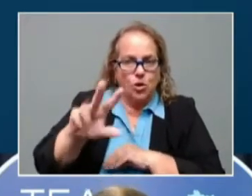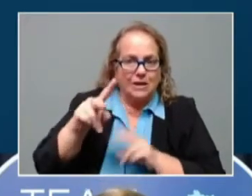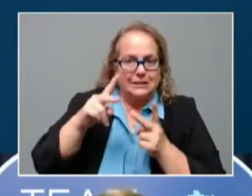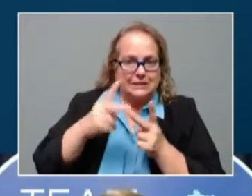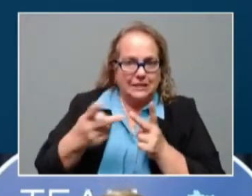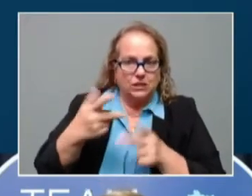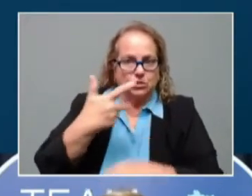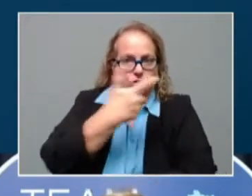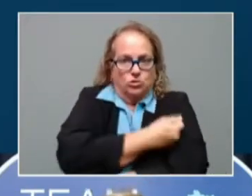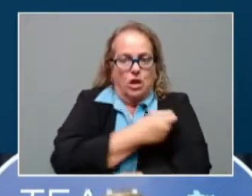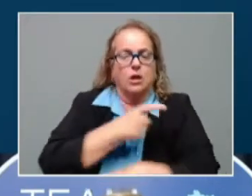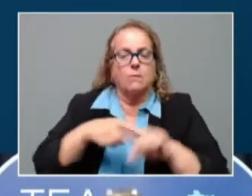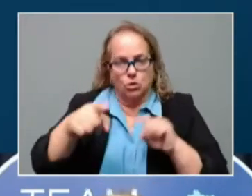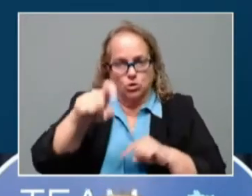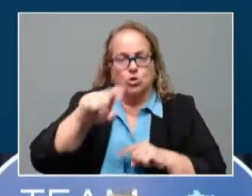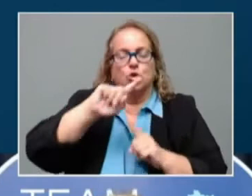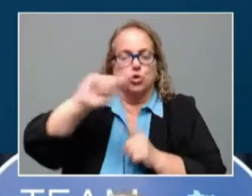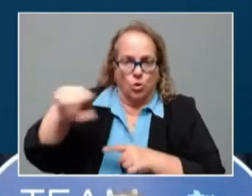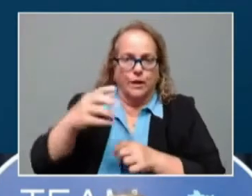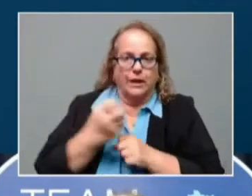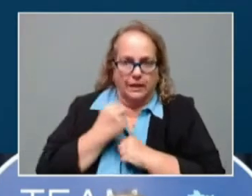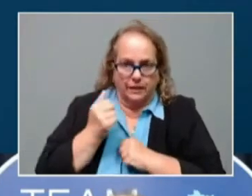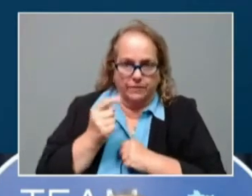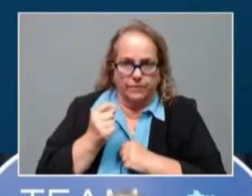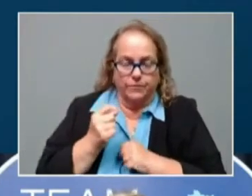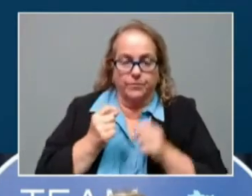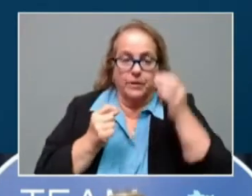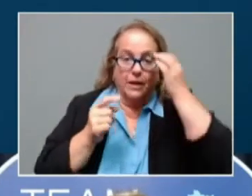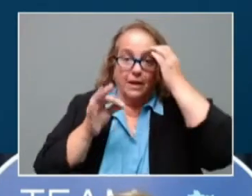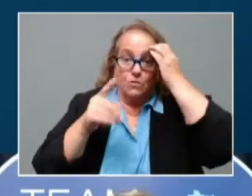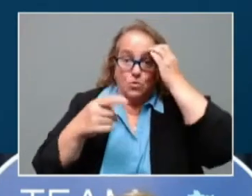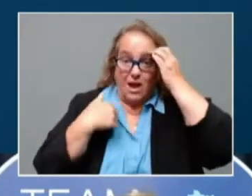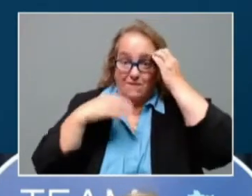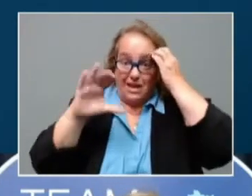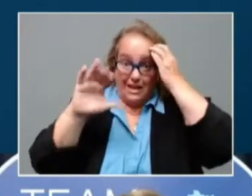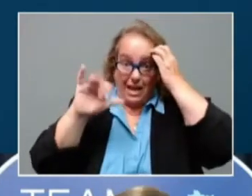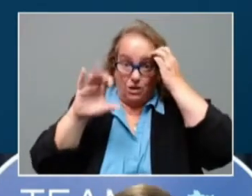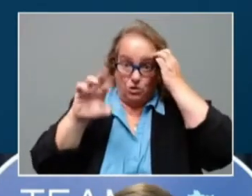should go get it. If you're undergoing cancer treatment. If you are on immuno